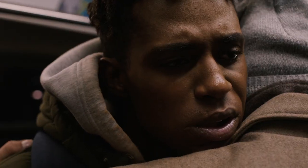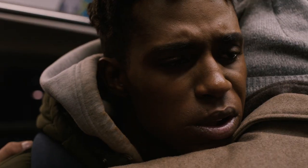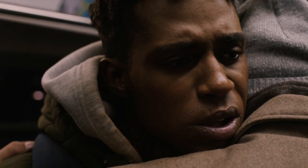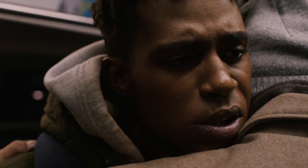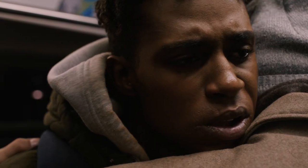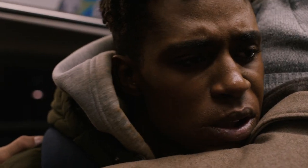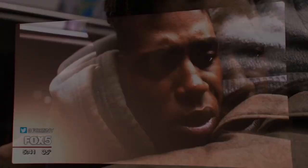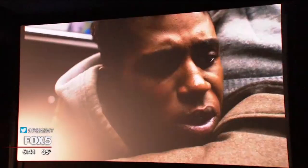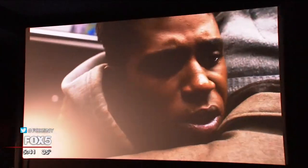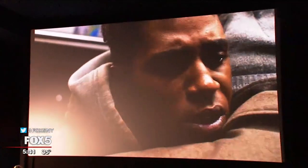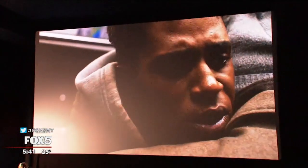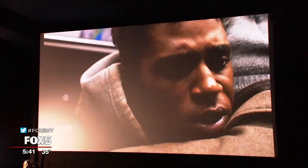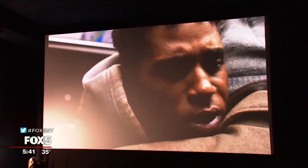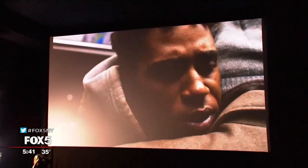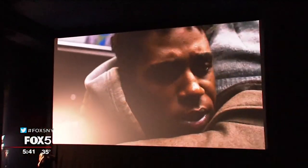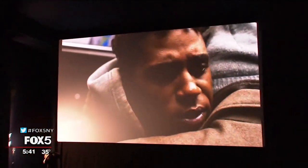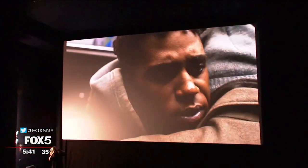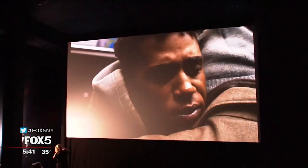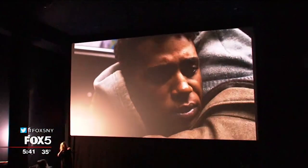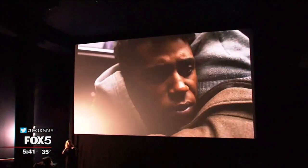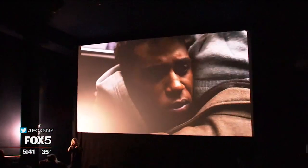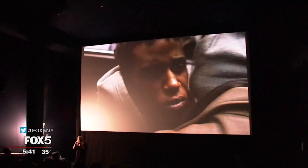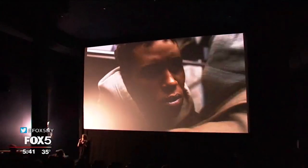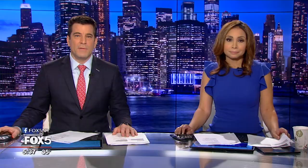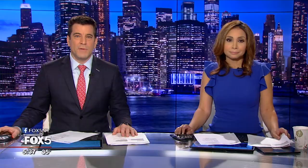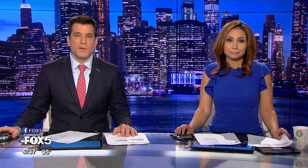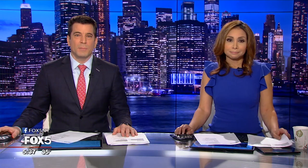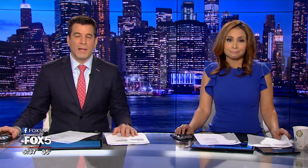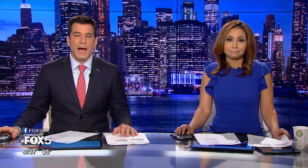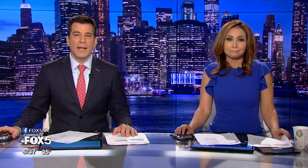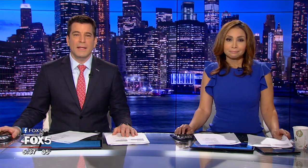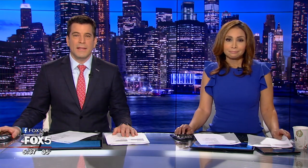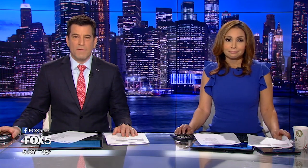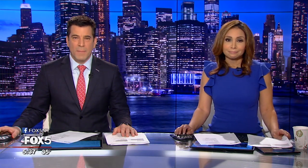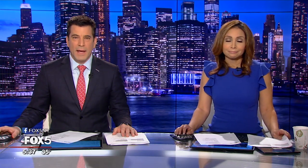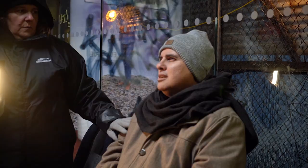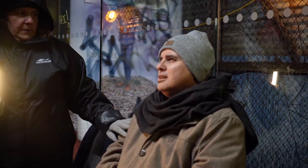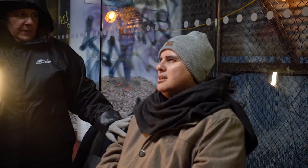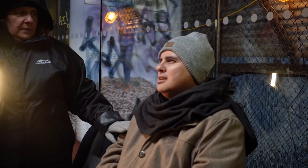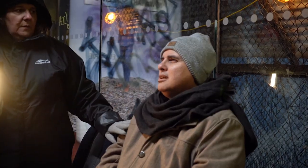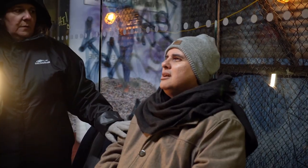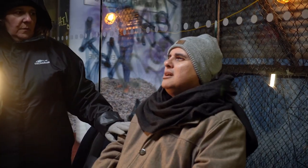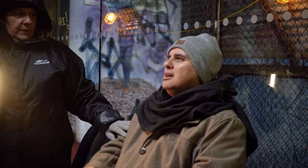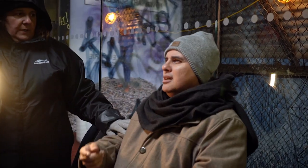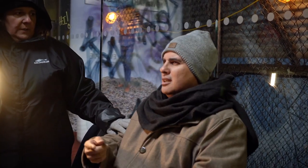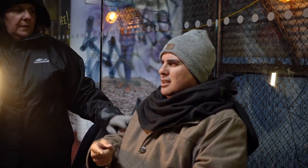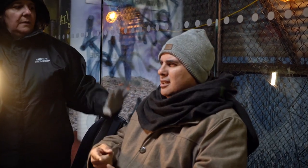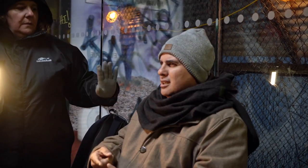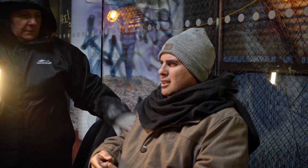A man on Long Island breaking barriers in the film industry. And he's believed to be the first blind and deaf man cast in a leading role.